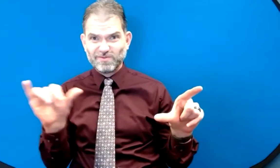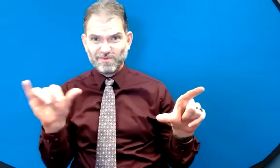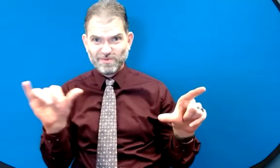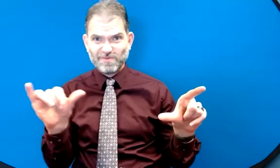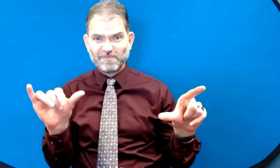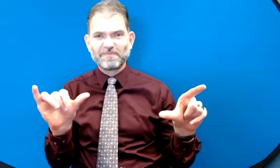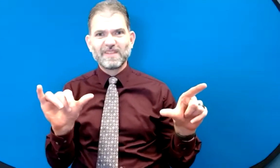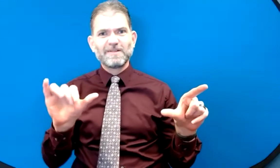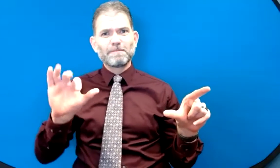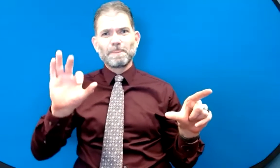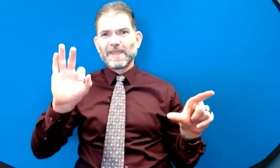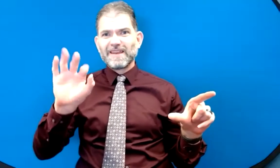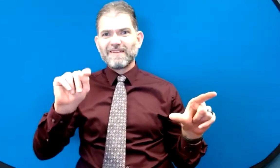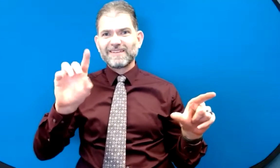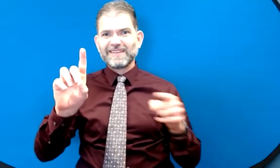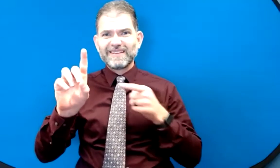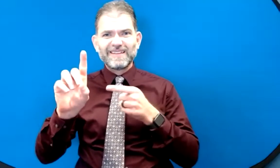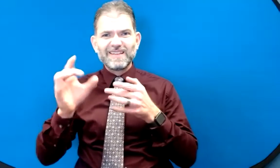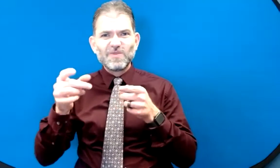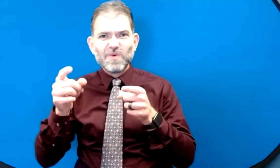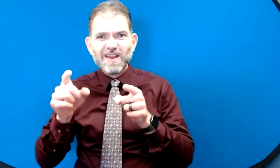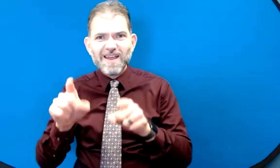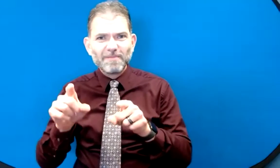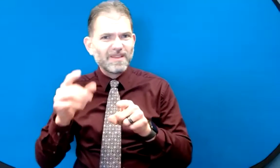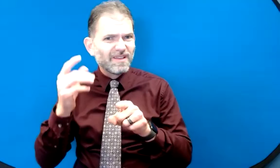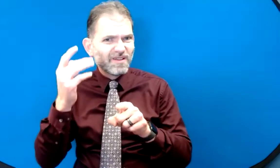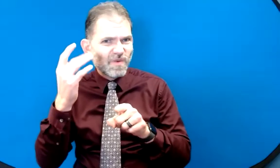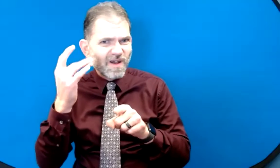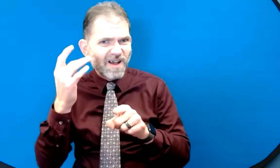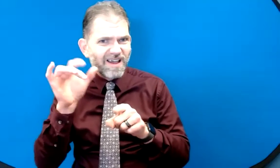ASL Interpreter: and they have serious ASL Interpreter: declines in their language ability as well.